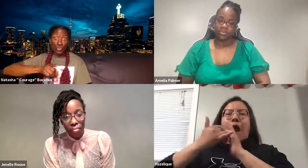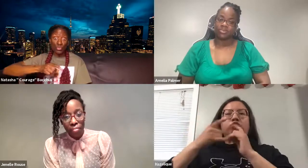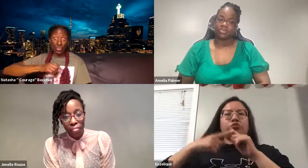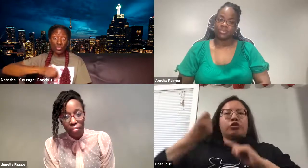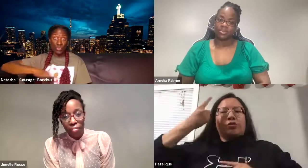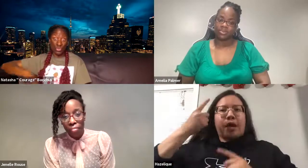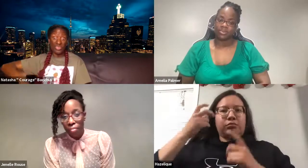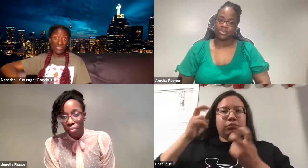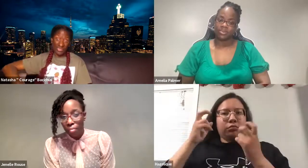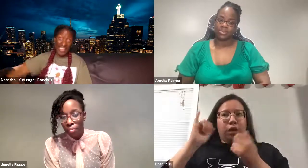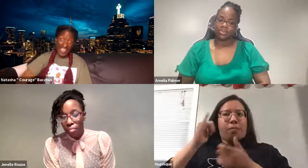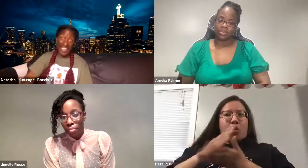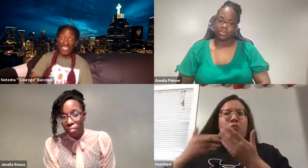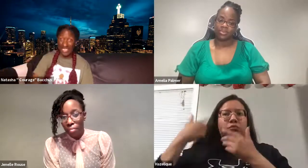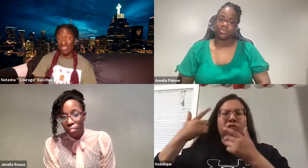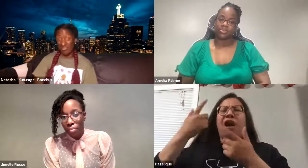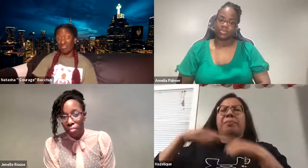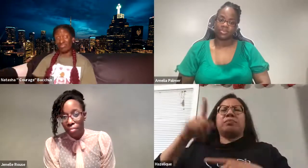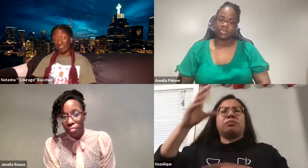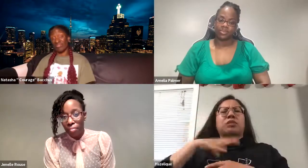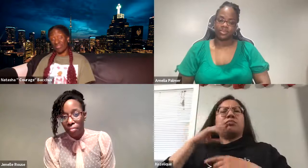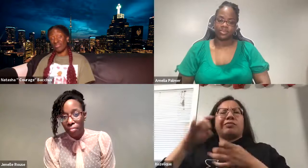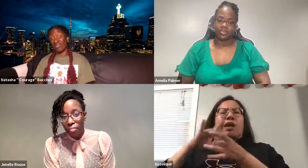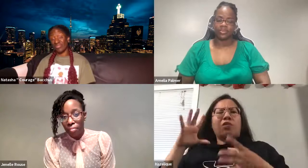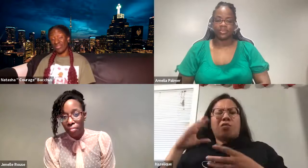know that ASL is heavily influenced by english as well so i had to let that go